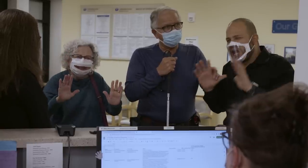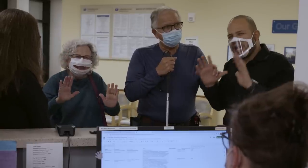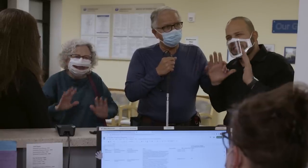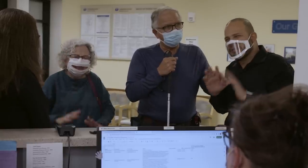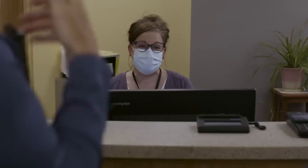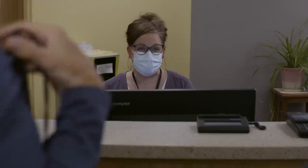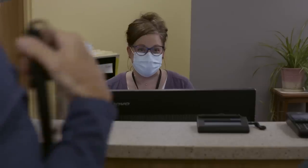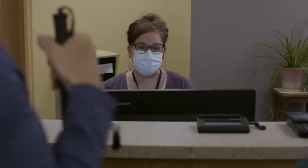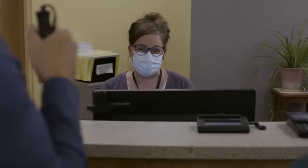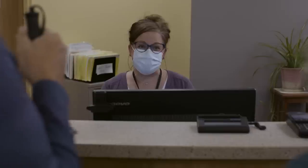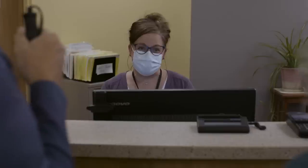How wonderful!